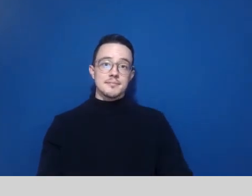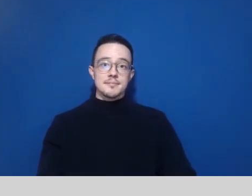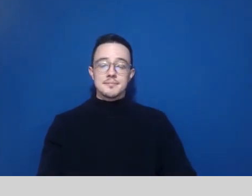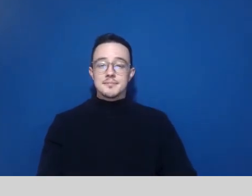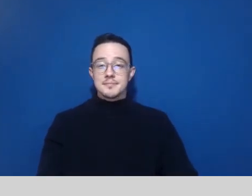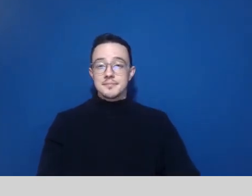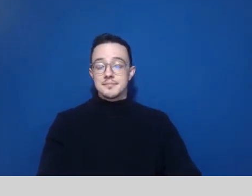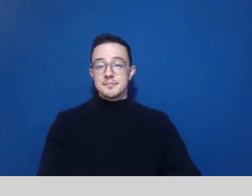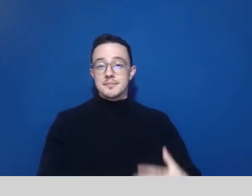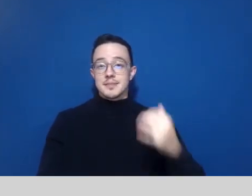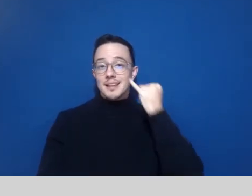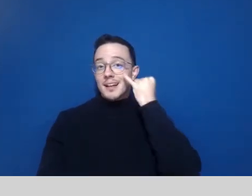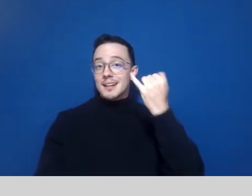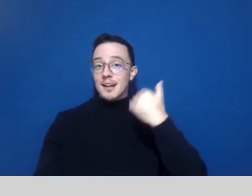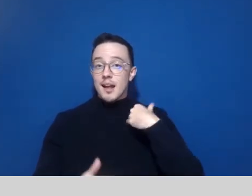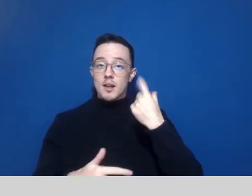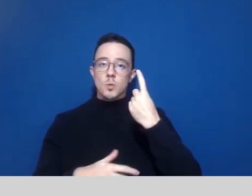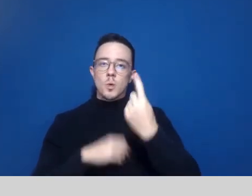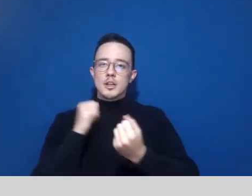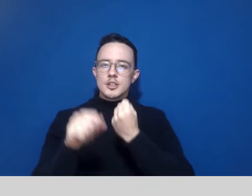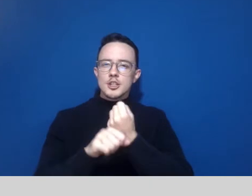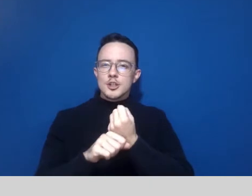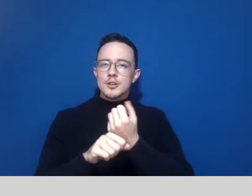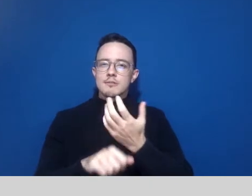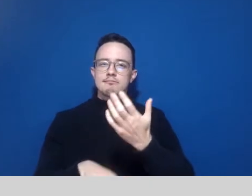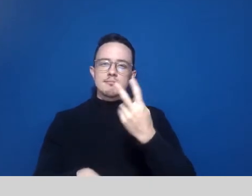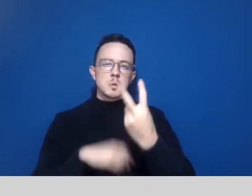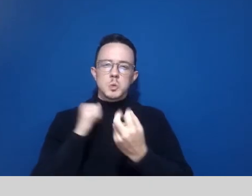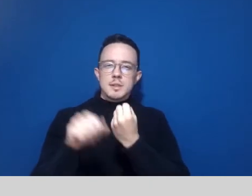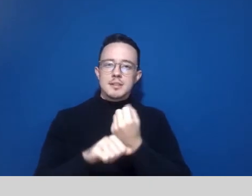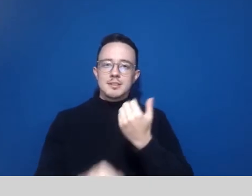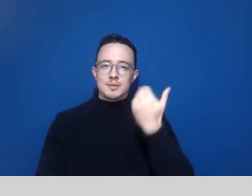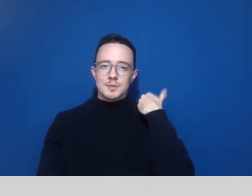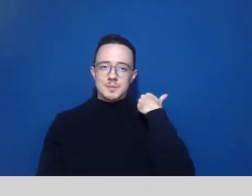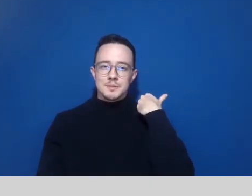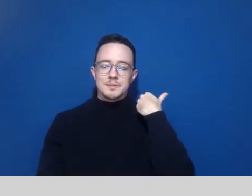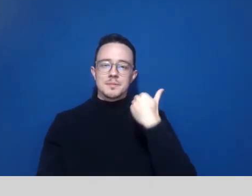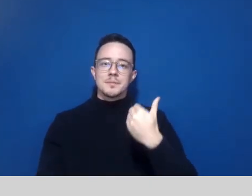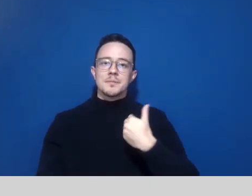a year and a half ago, inspired by an essay written by Stephen Wolfram.